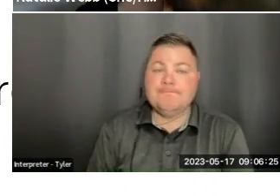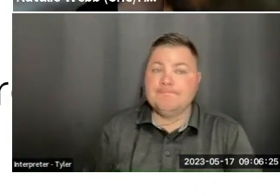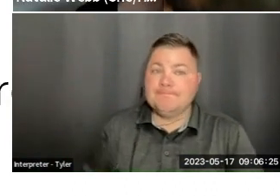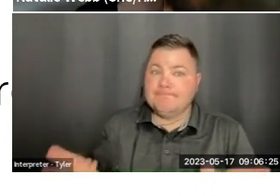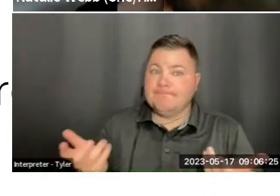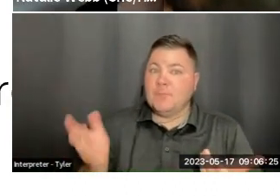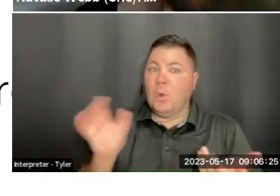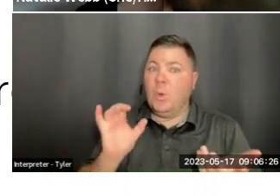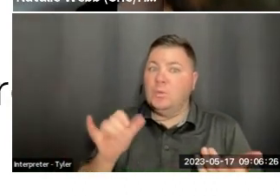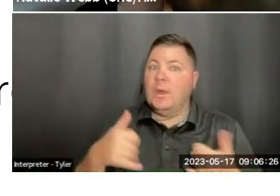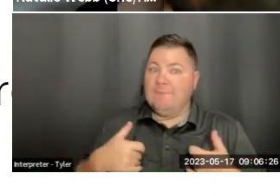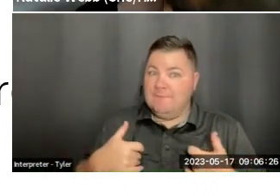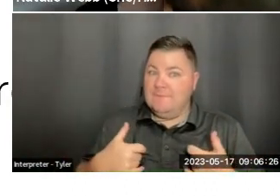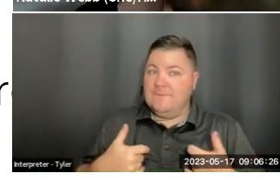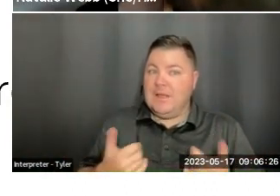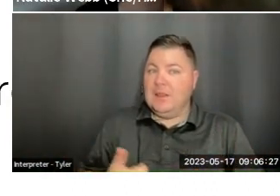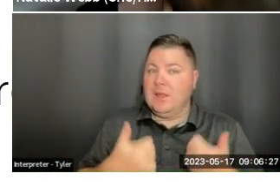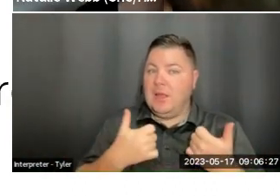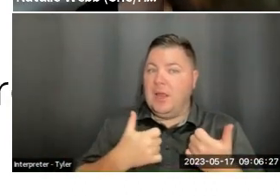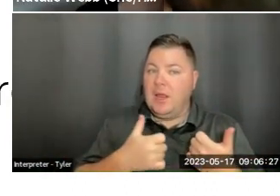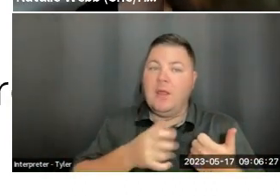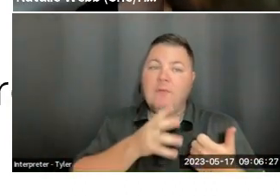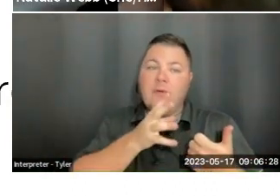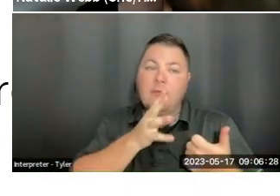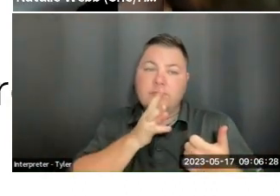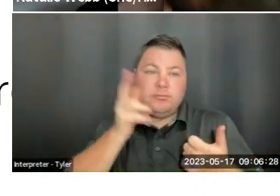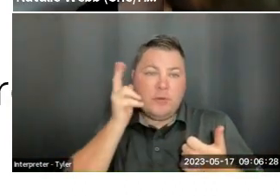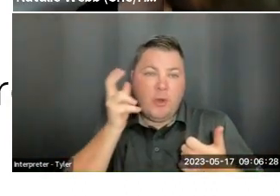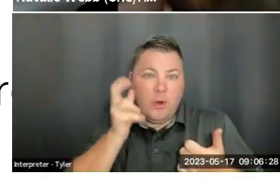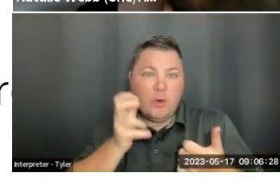That should select the channel for you. Live audio description is also